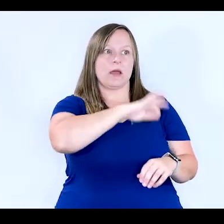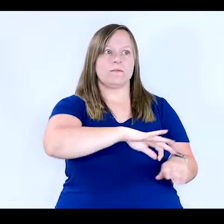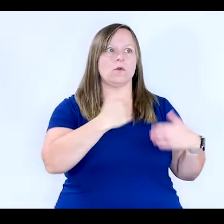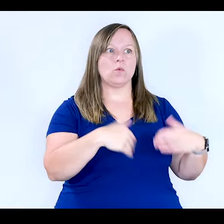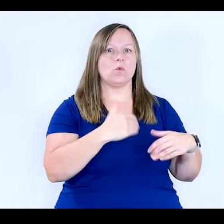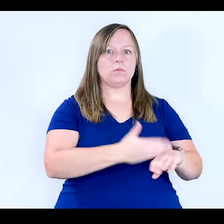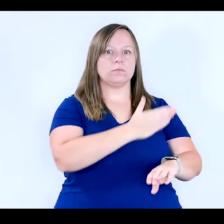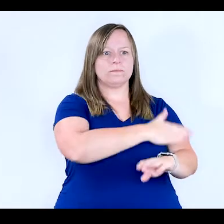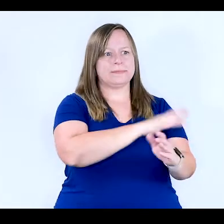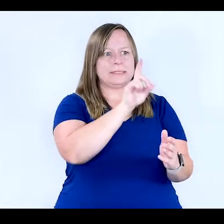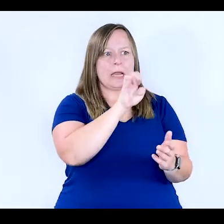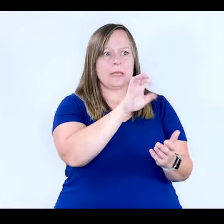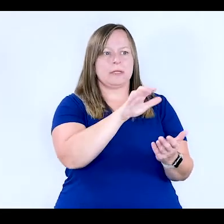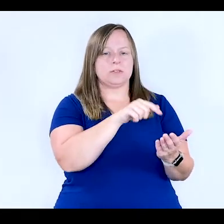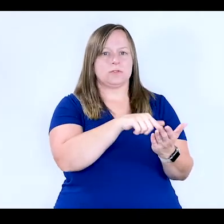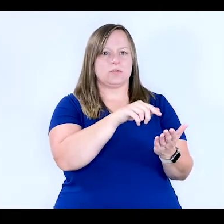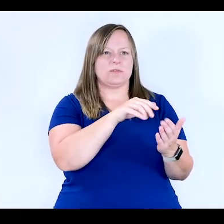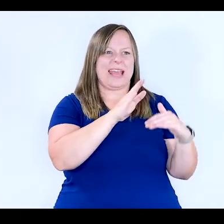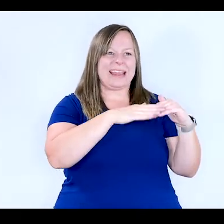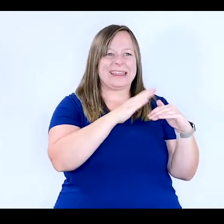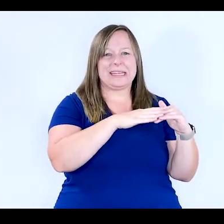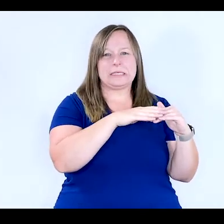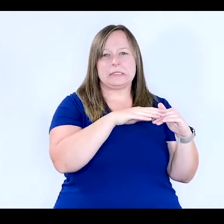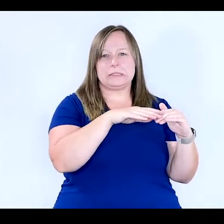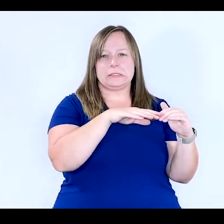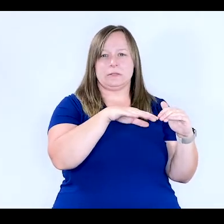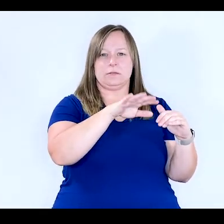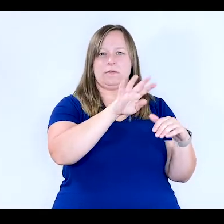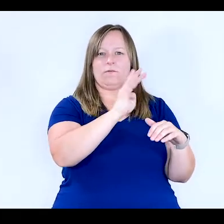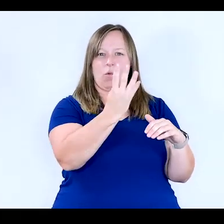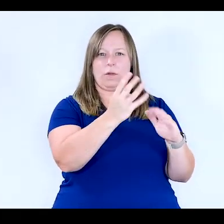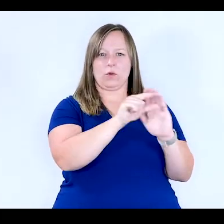greatly from documents that are written at least at a fourth-grade reading level,